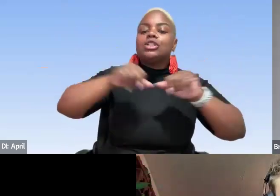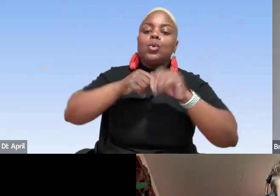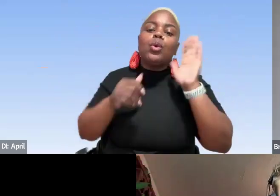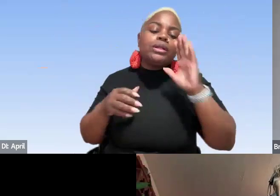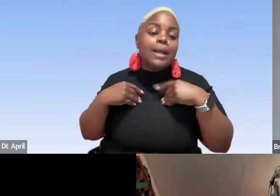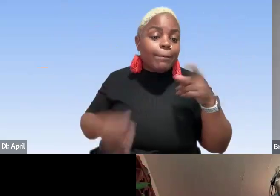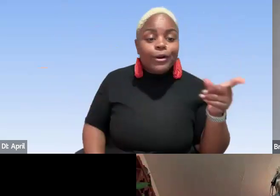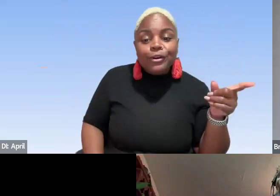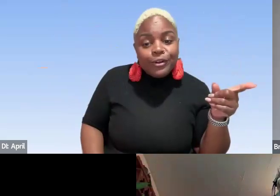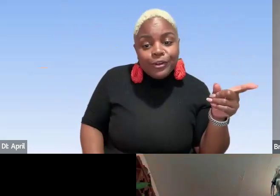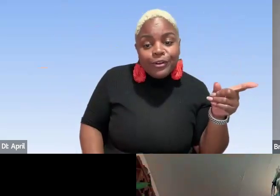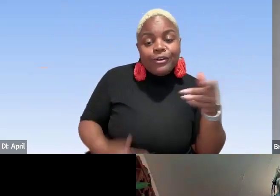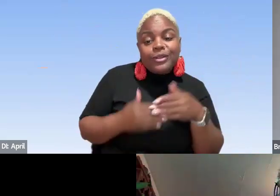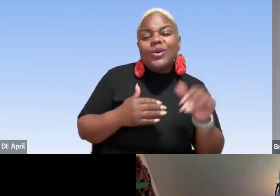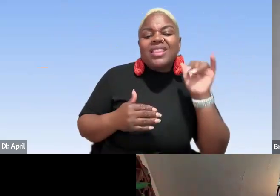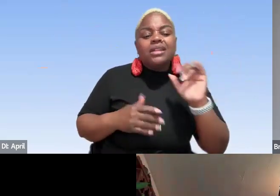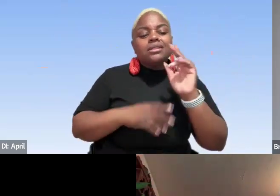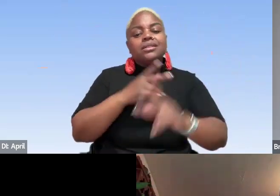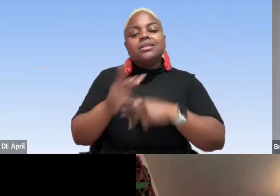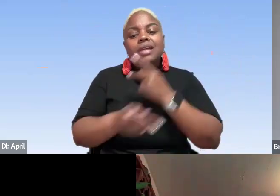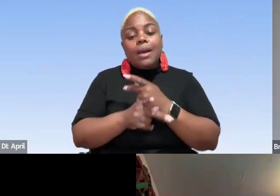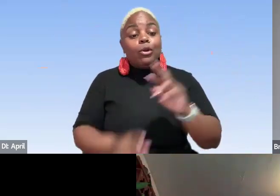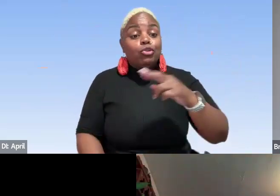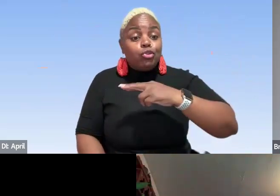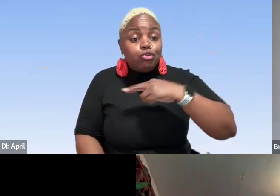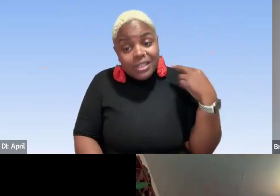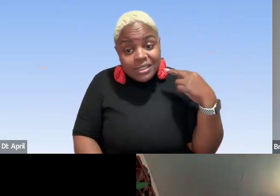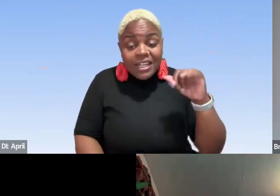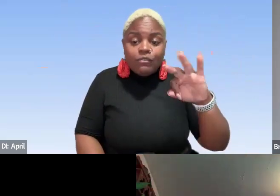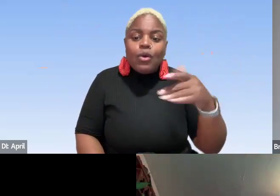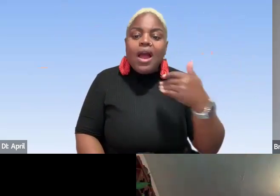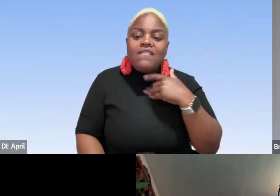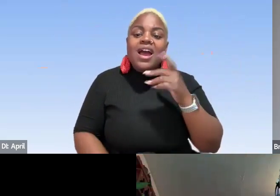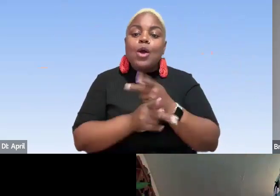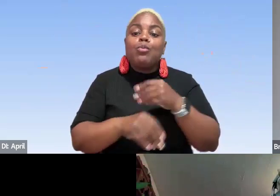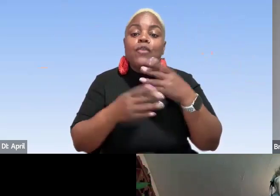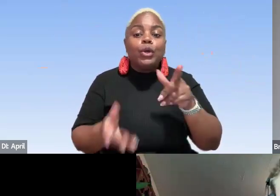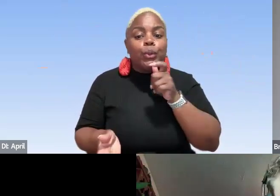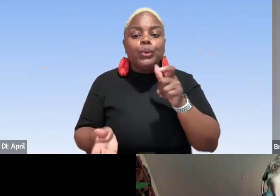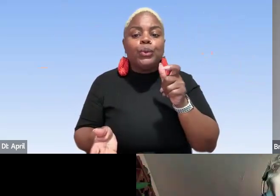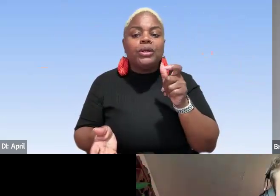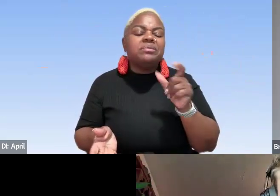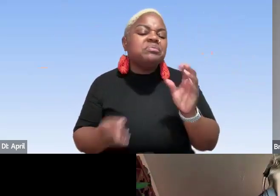in our care relationships. If you have a caregiver, care provider who gaslights you, sets you off, you break a window, they report you,